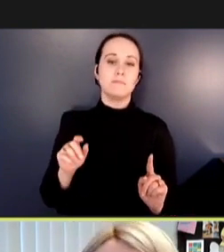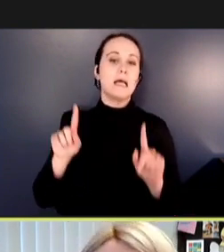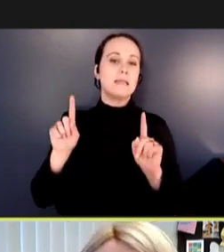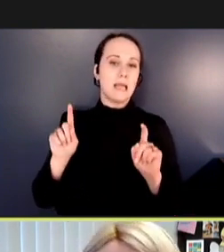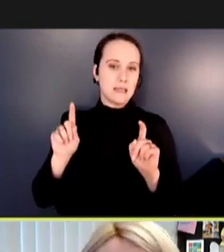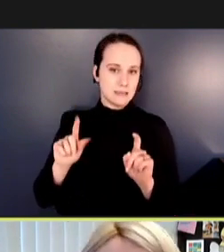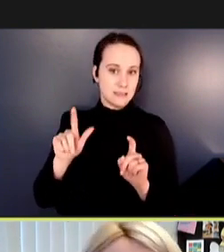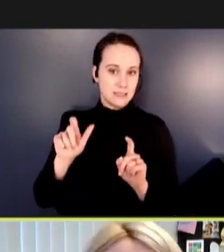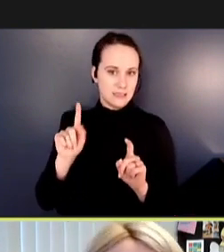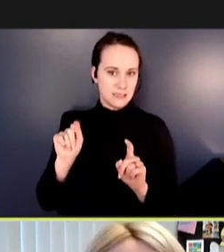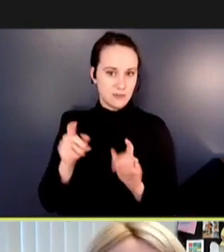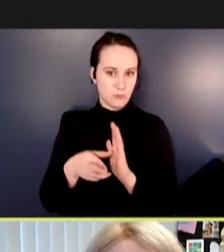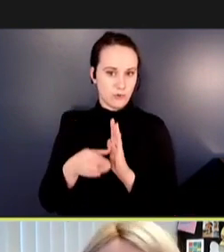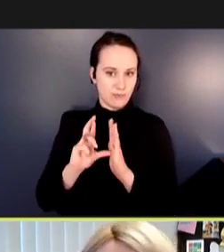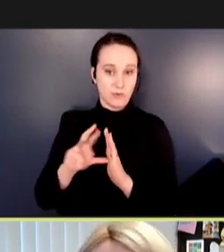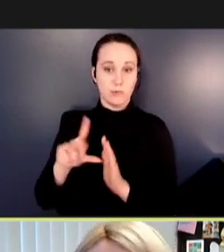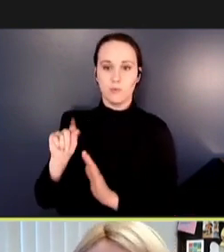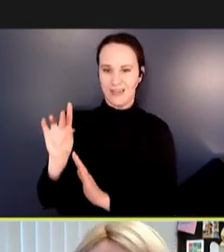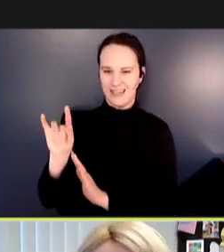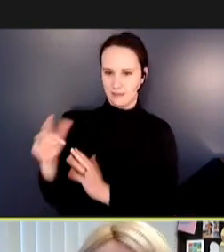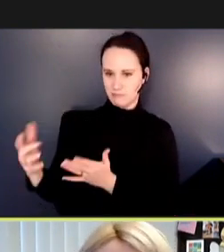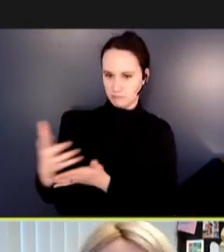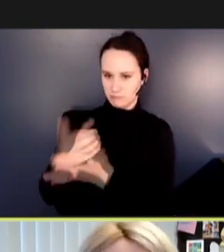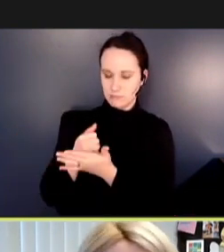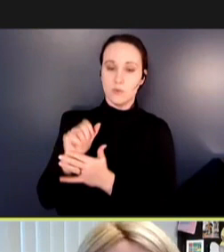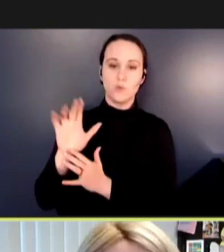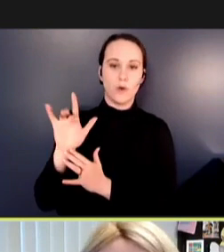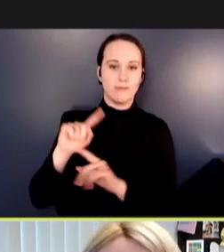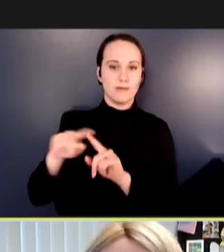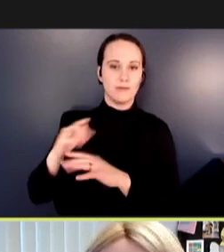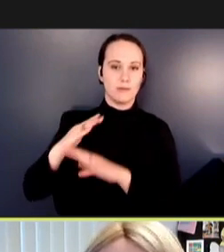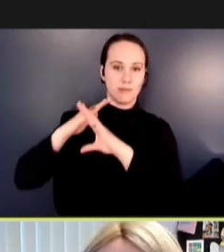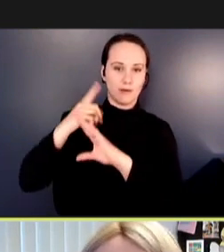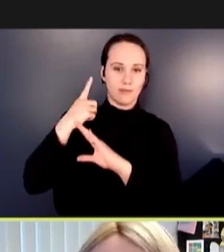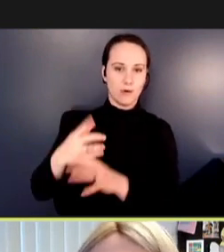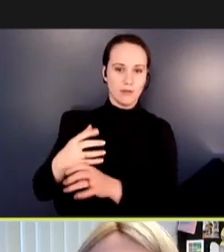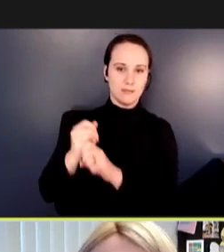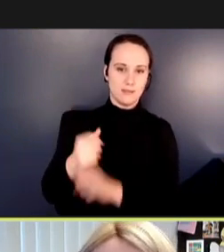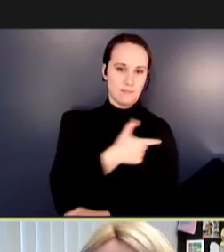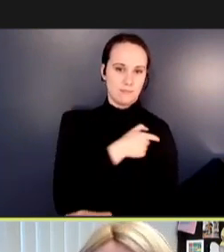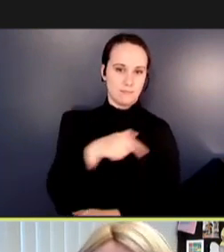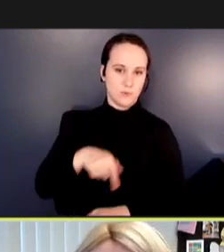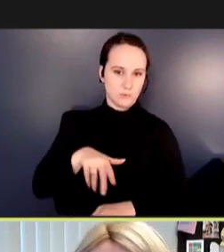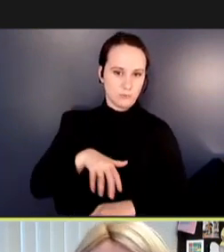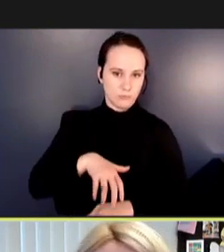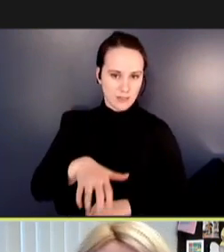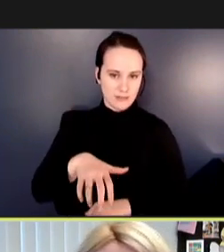2018 that found 25 different barriers to accepting vaccines in pregnancy, and the most common,